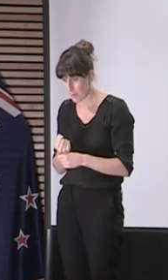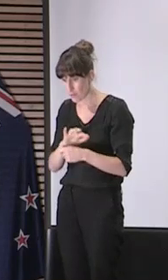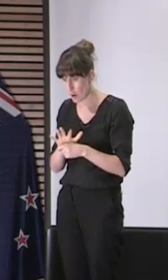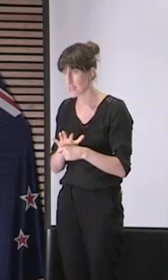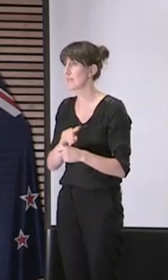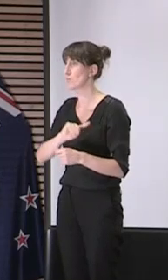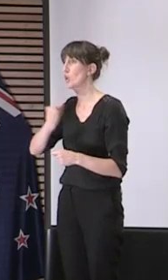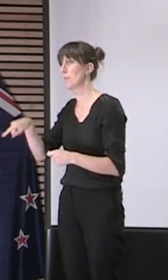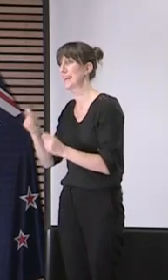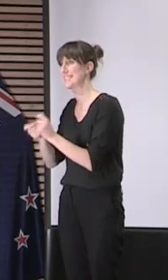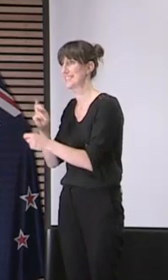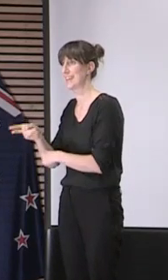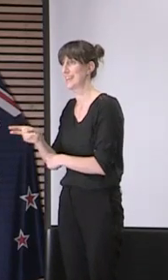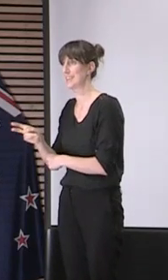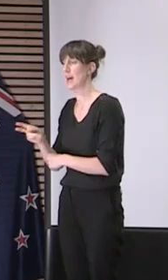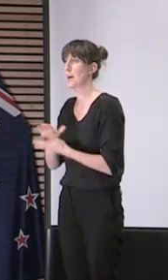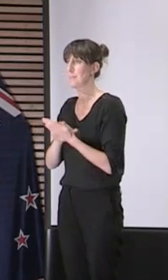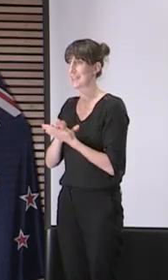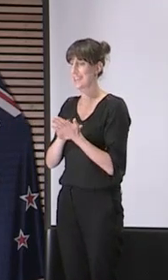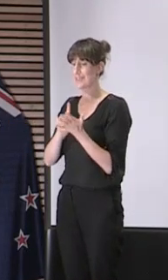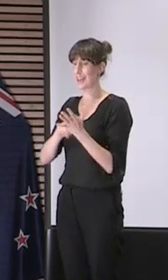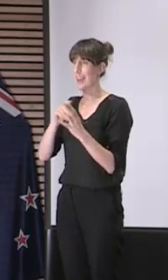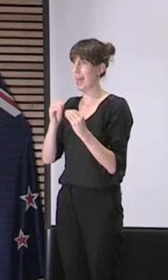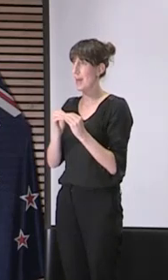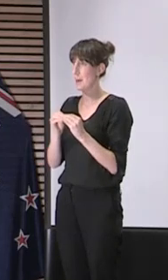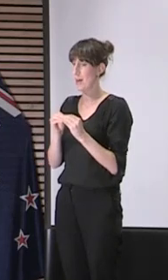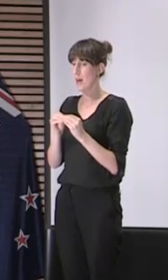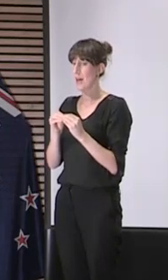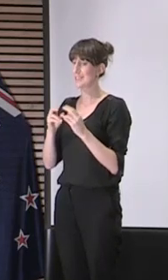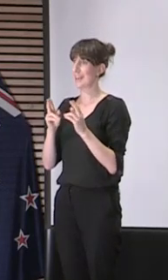go back and retest if they get